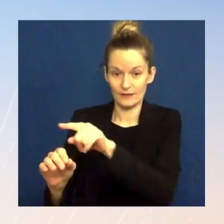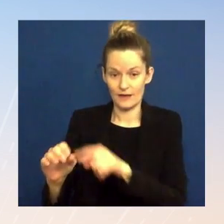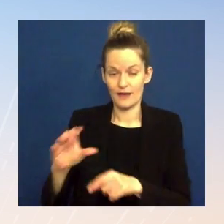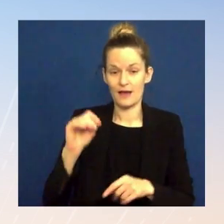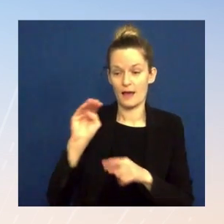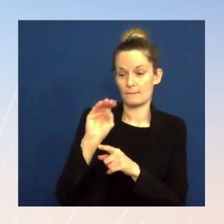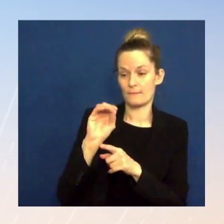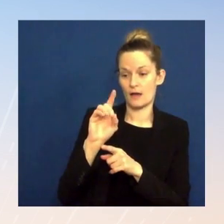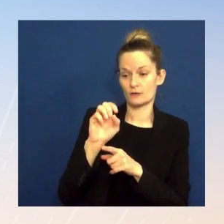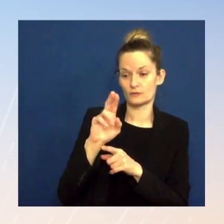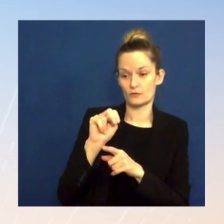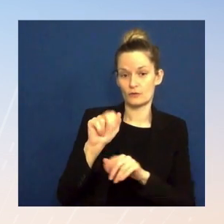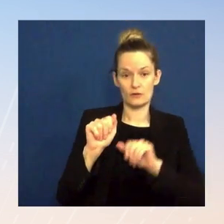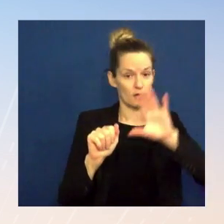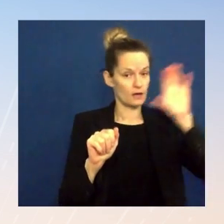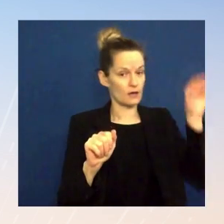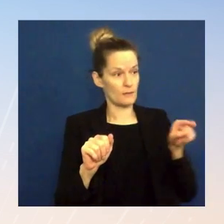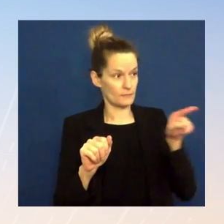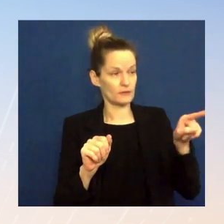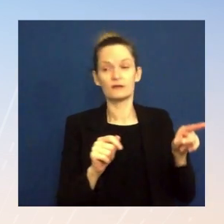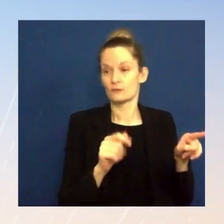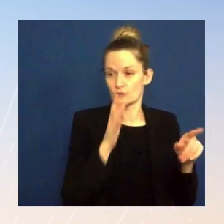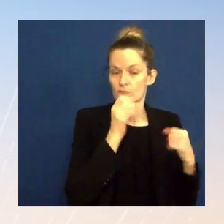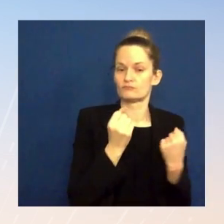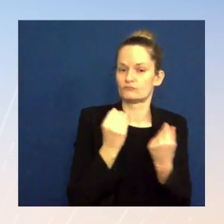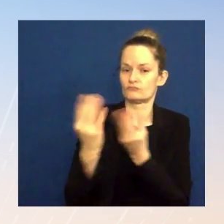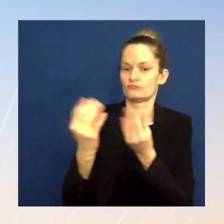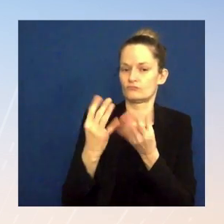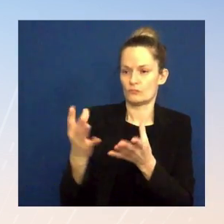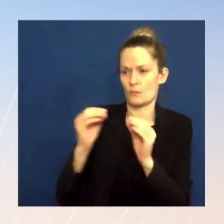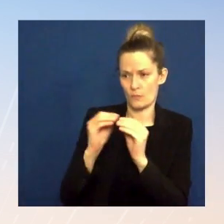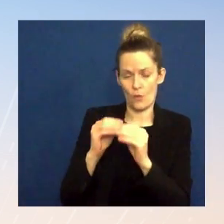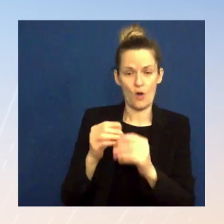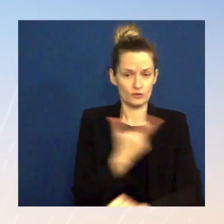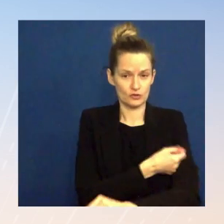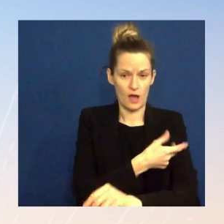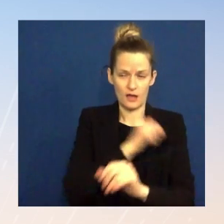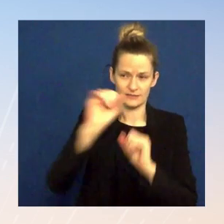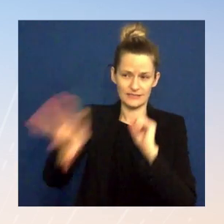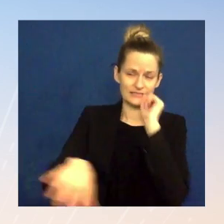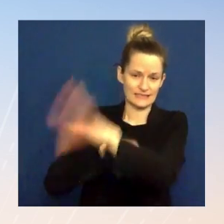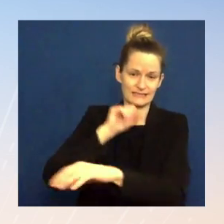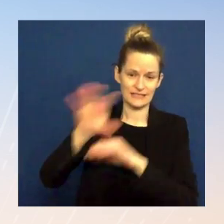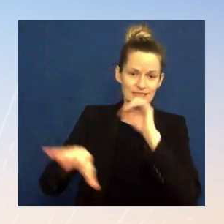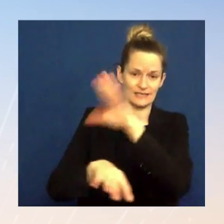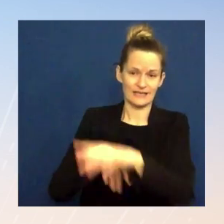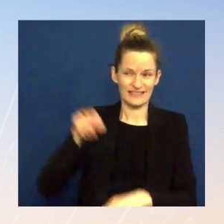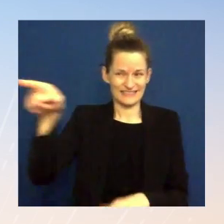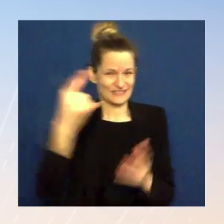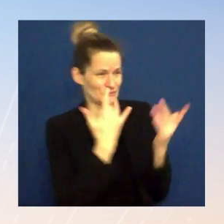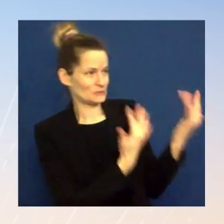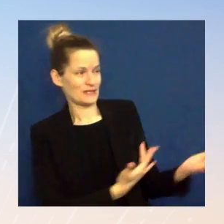This deal will get the continent Moderna doses that have been long awaited and in high demand. And as you all have noted and asked me about in the past,